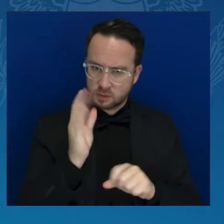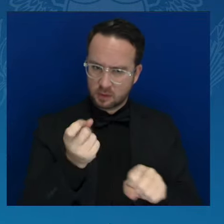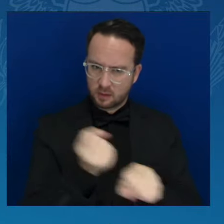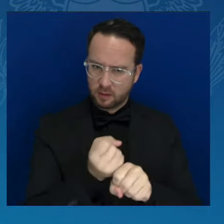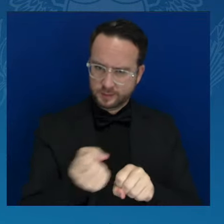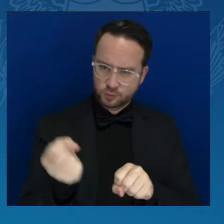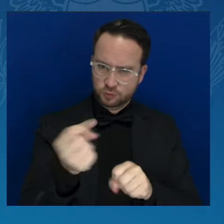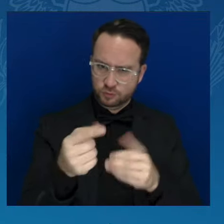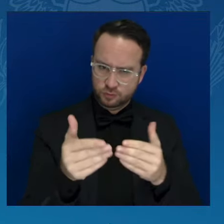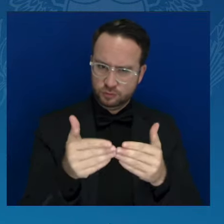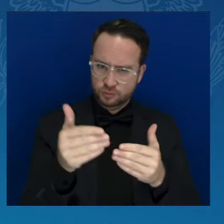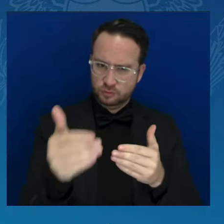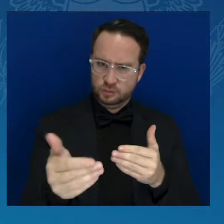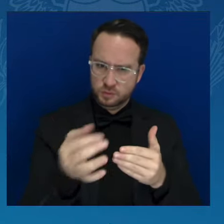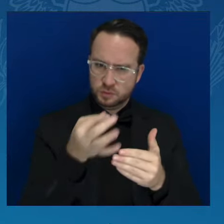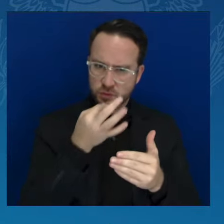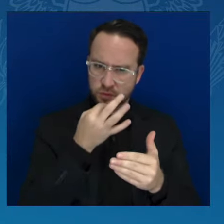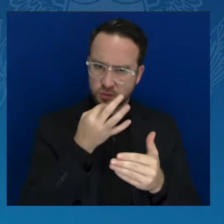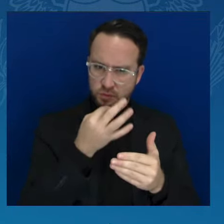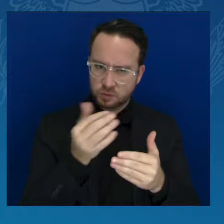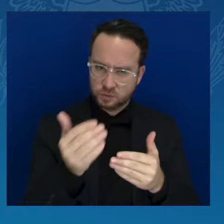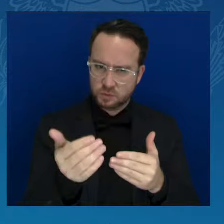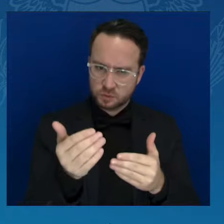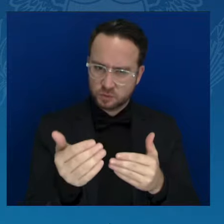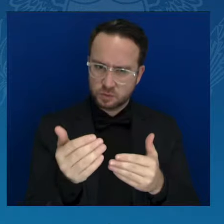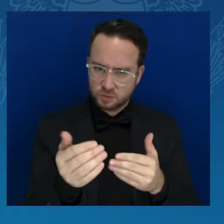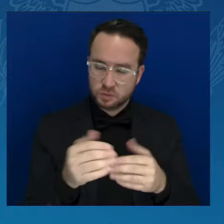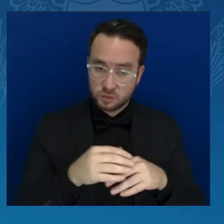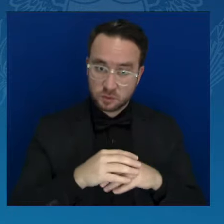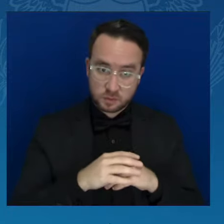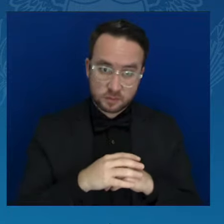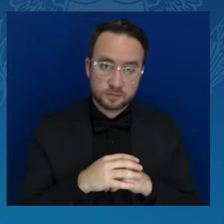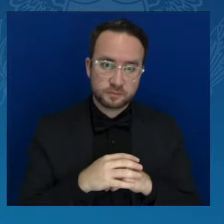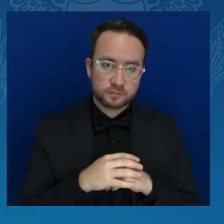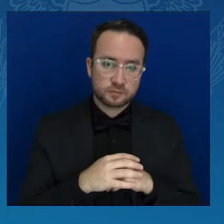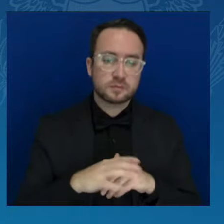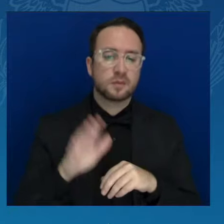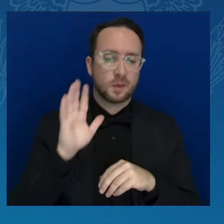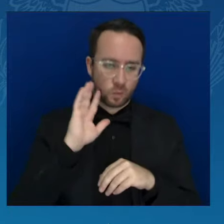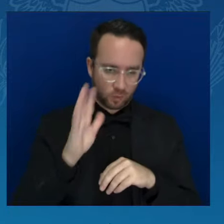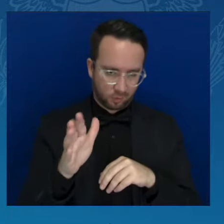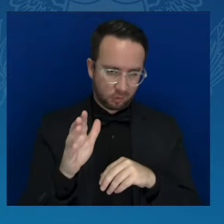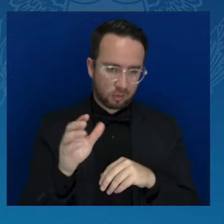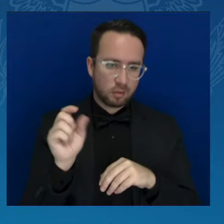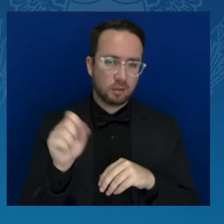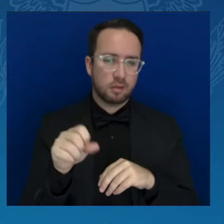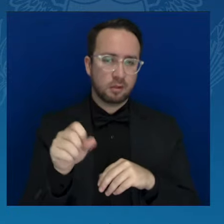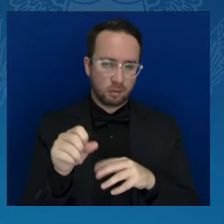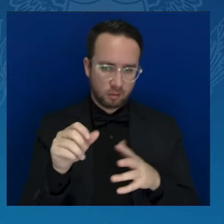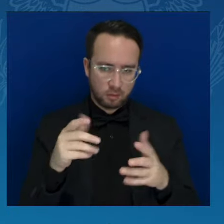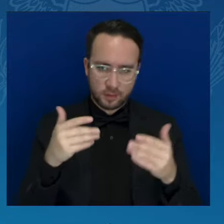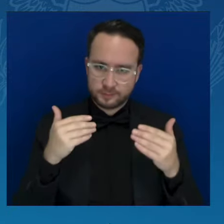like Japan and France on space, and these are become templates that we're now extending to other countries as well.